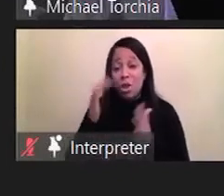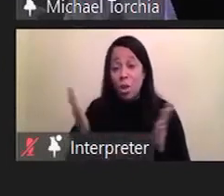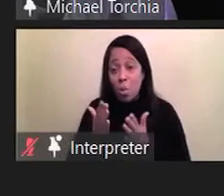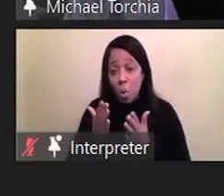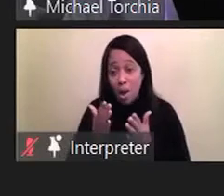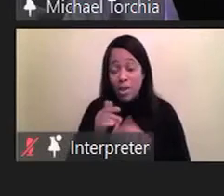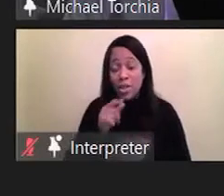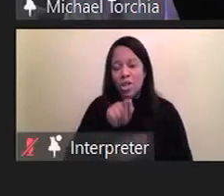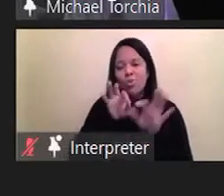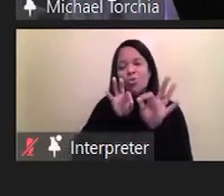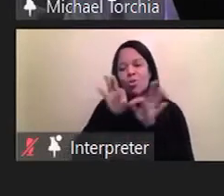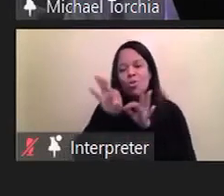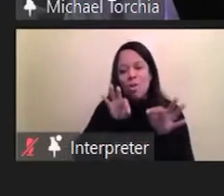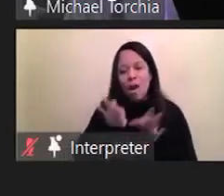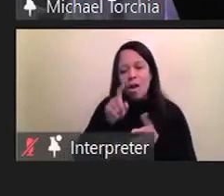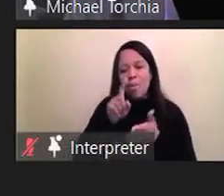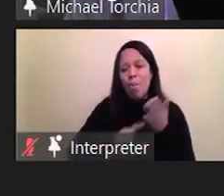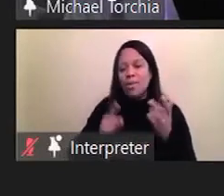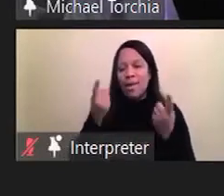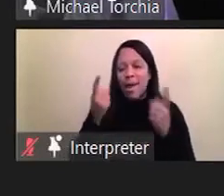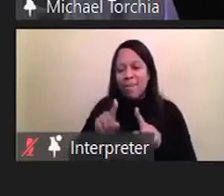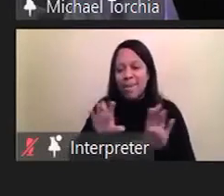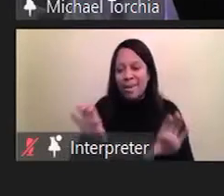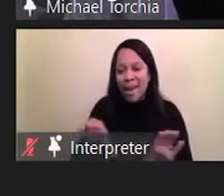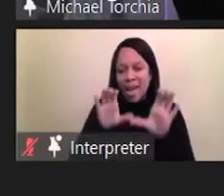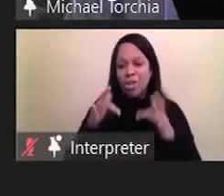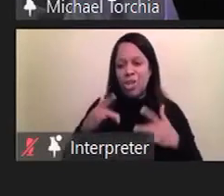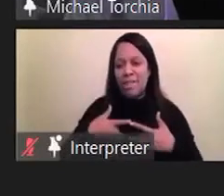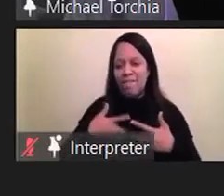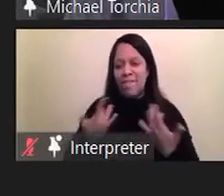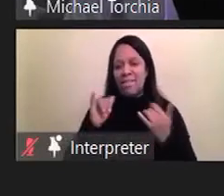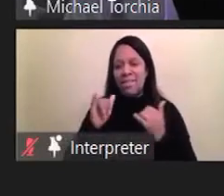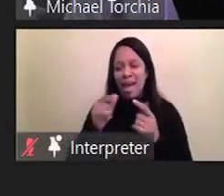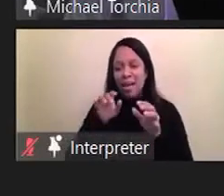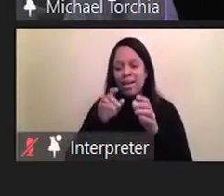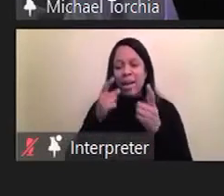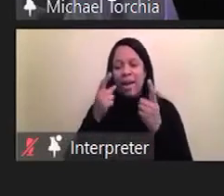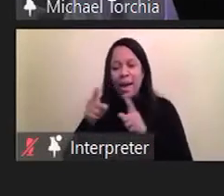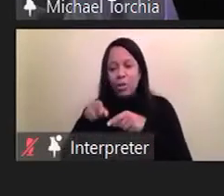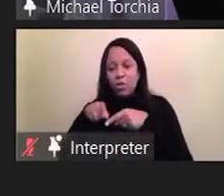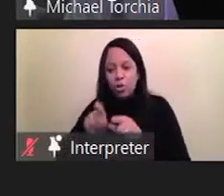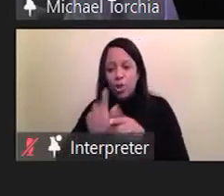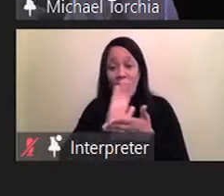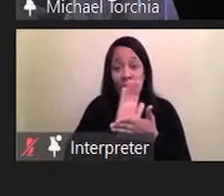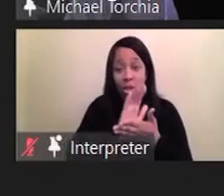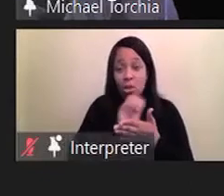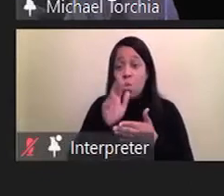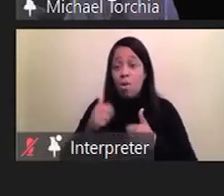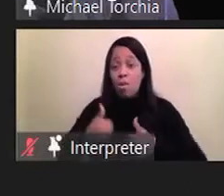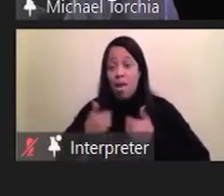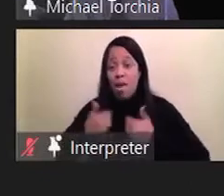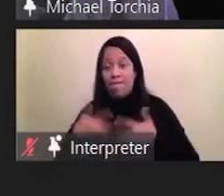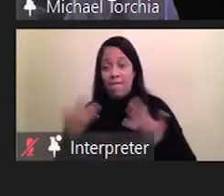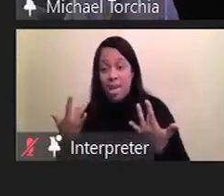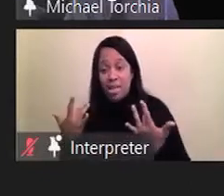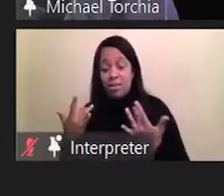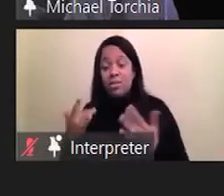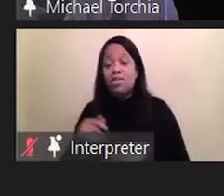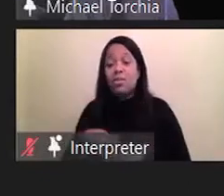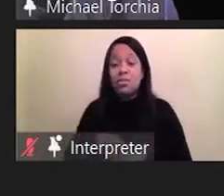and events that take place in a video or during a live event. So until COVID-19 restrictions struck,